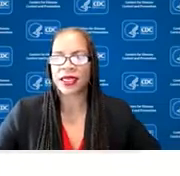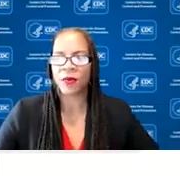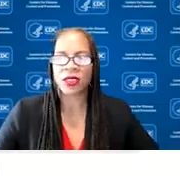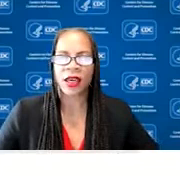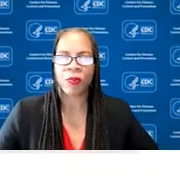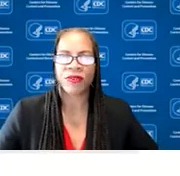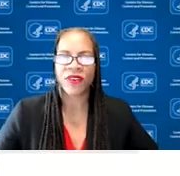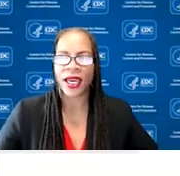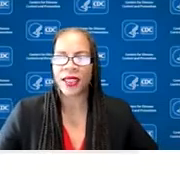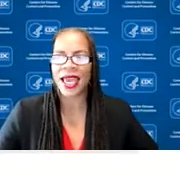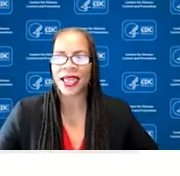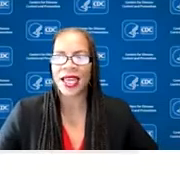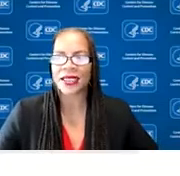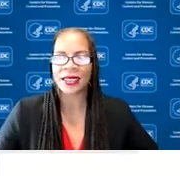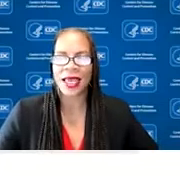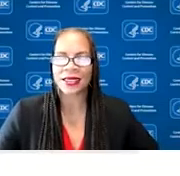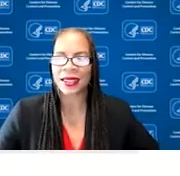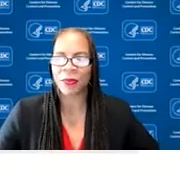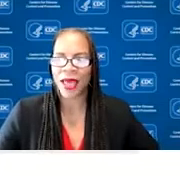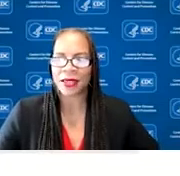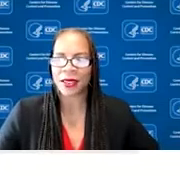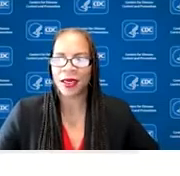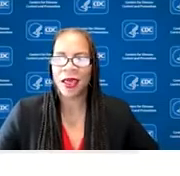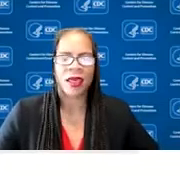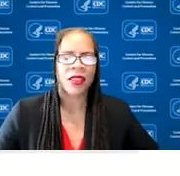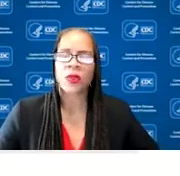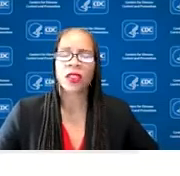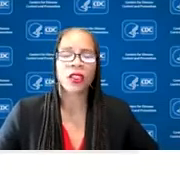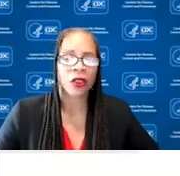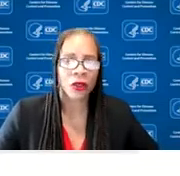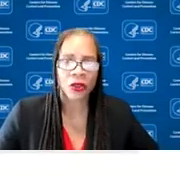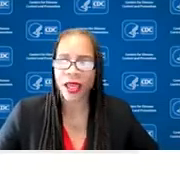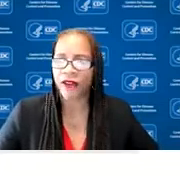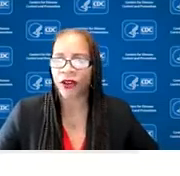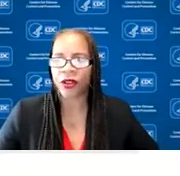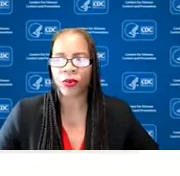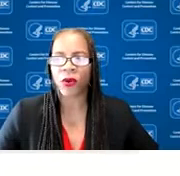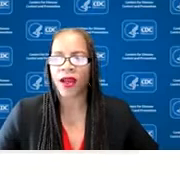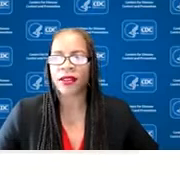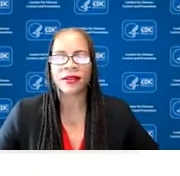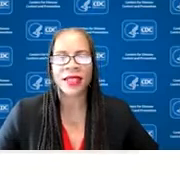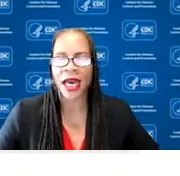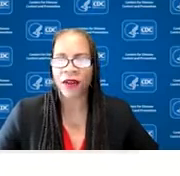that time was to help provide diagnostic testing capacity. This was a huge effort, required a lot